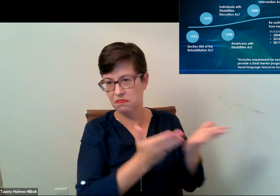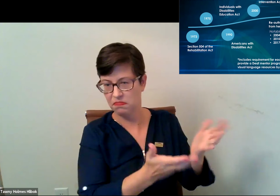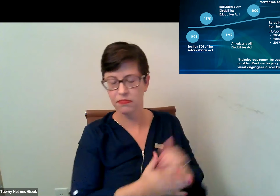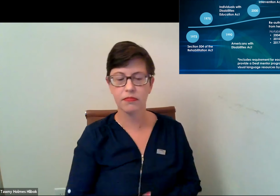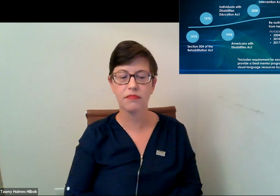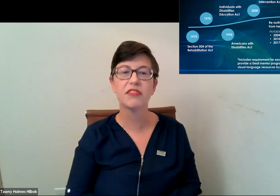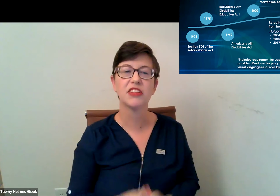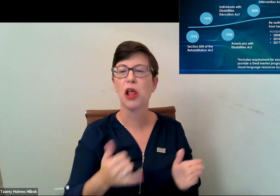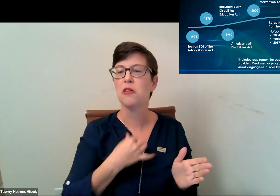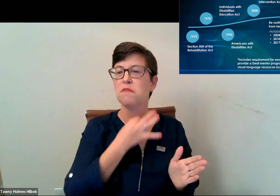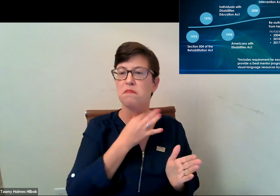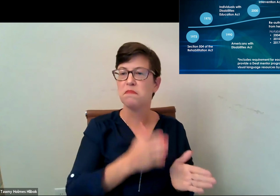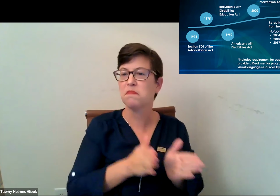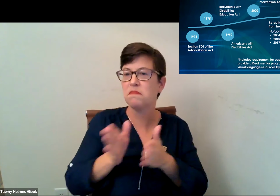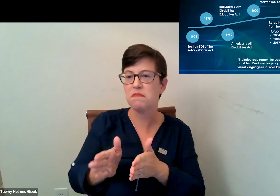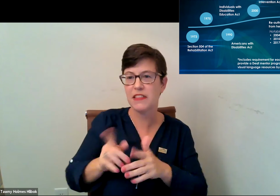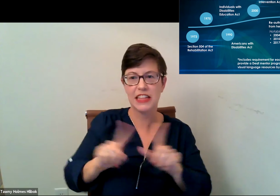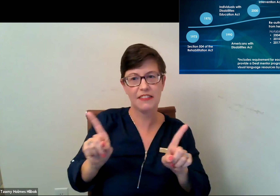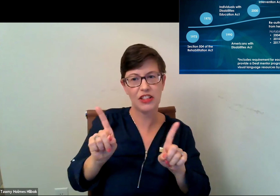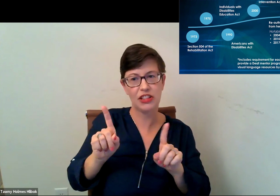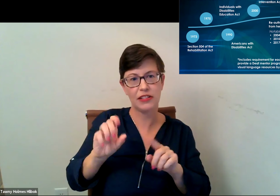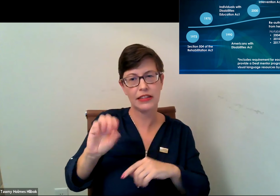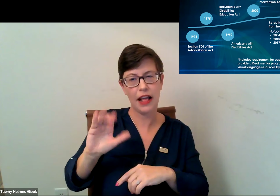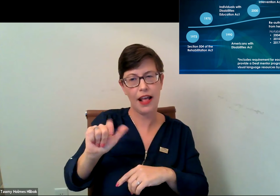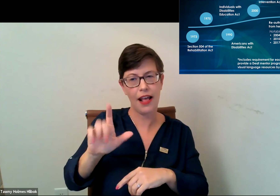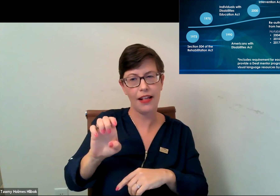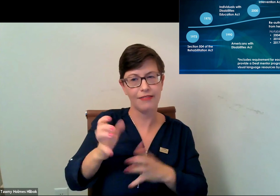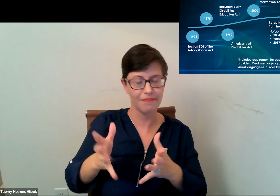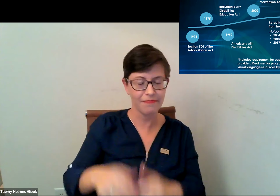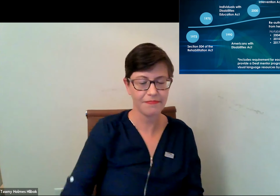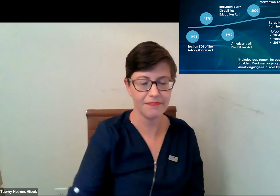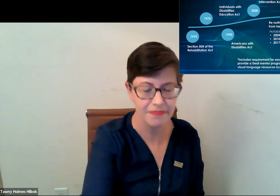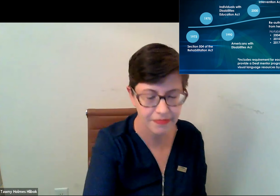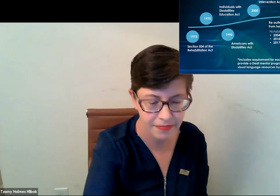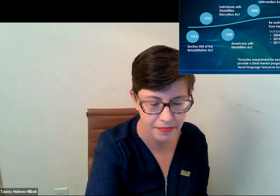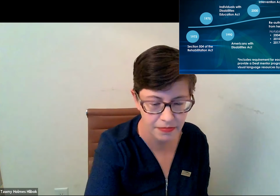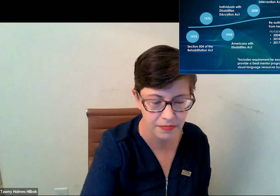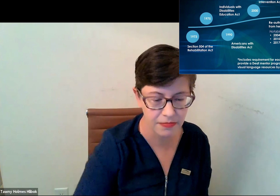that's Just to give you an idea or encapsulation of the federal laws that we have currently. Which are on a different scale.